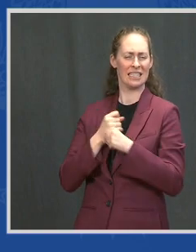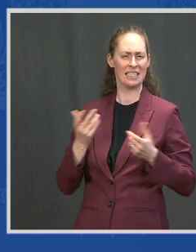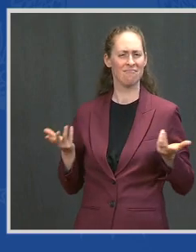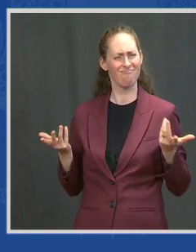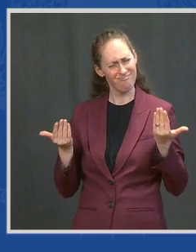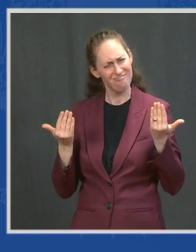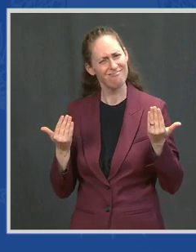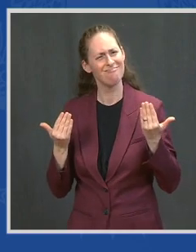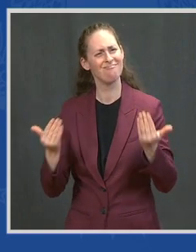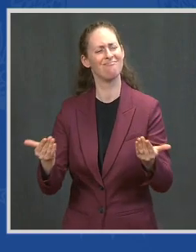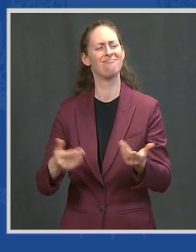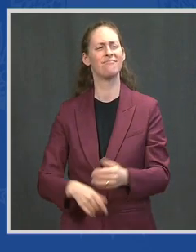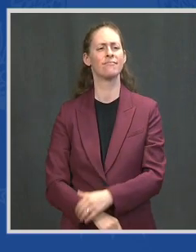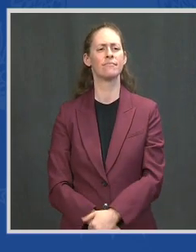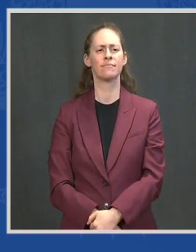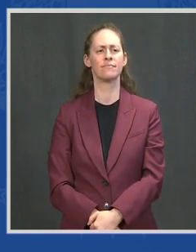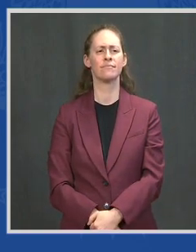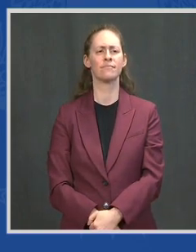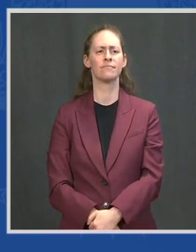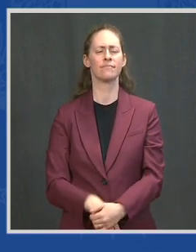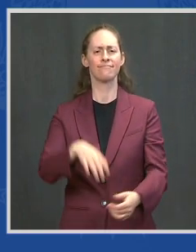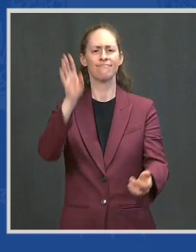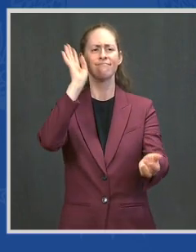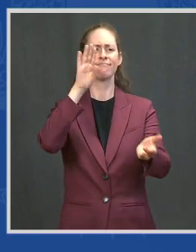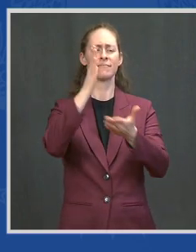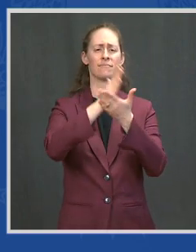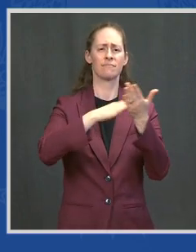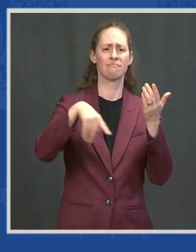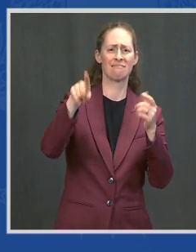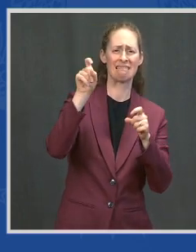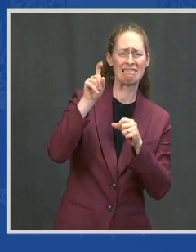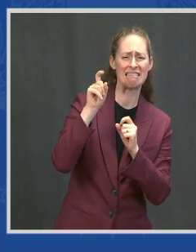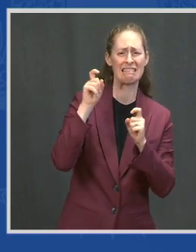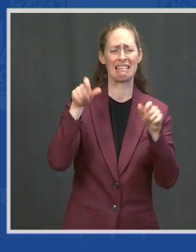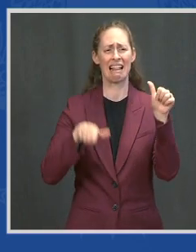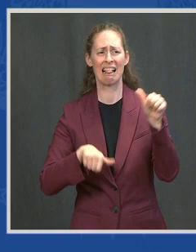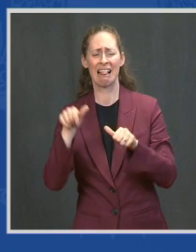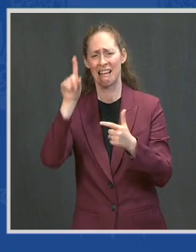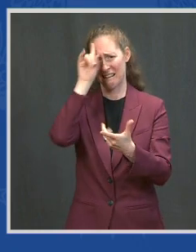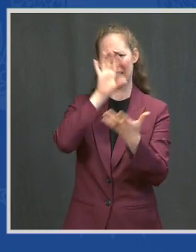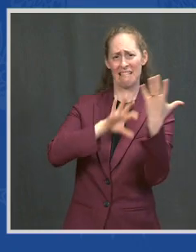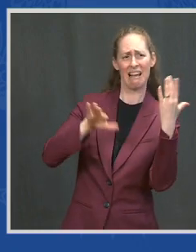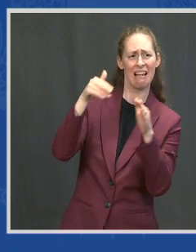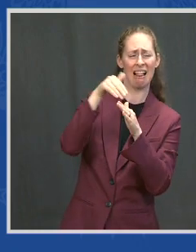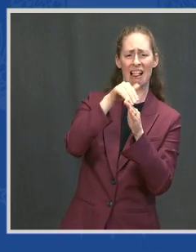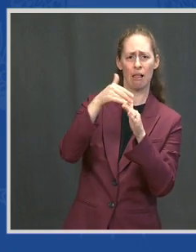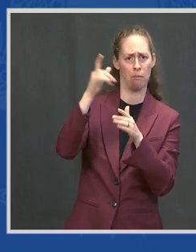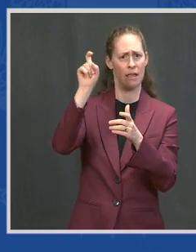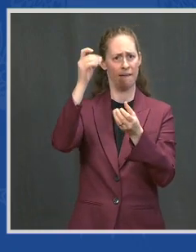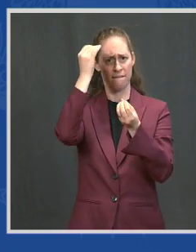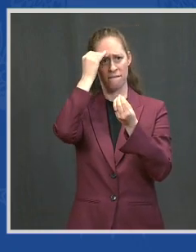to decide whether to get the vaccine. There is now plenty of information for people to do their homework